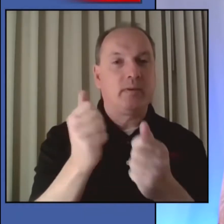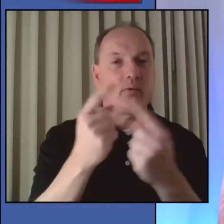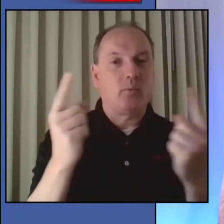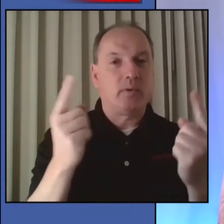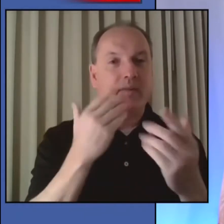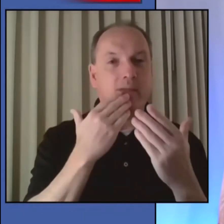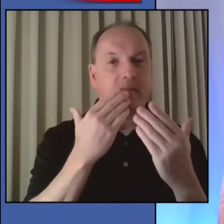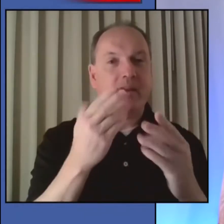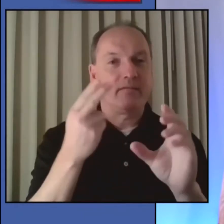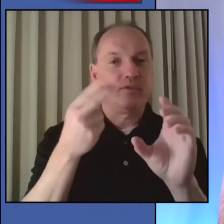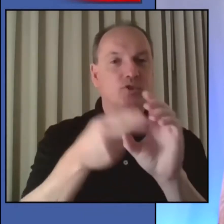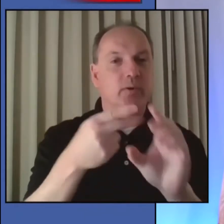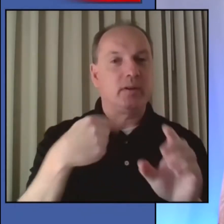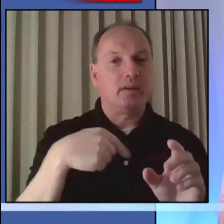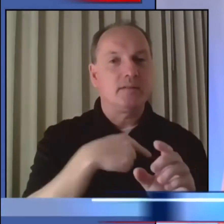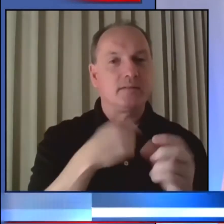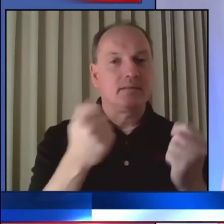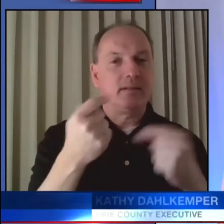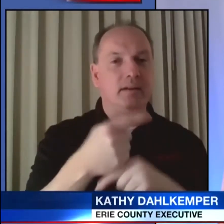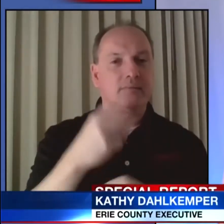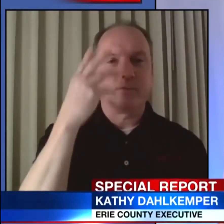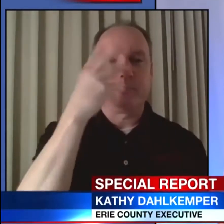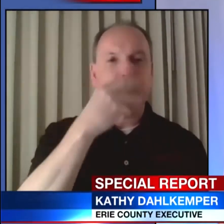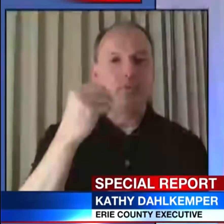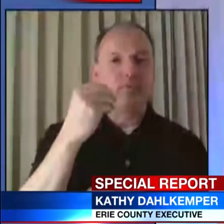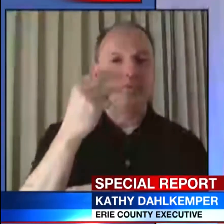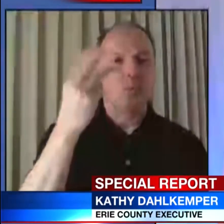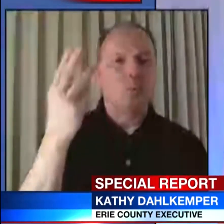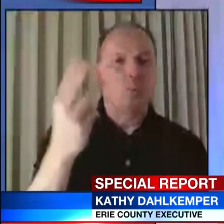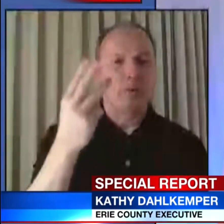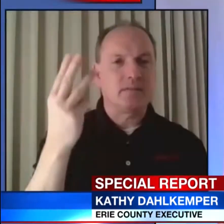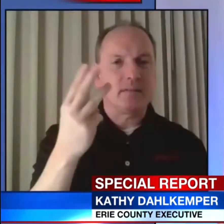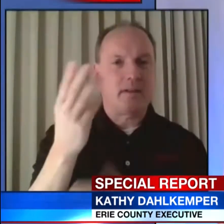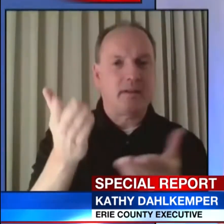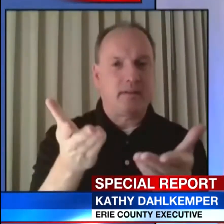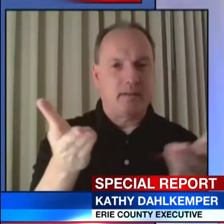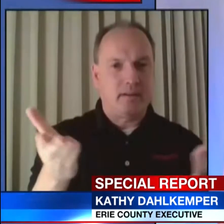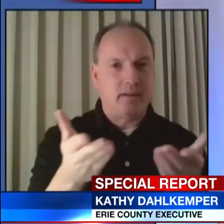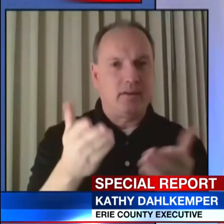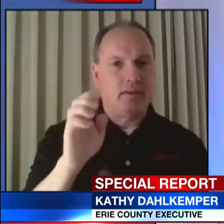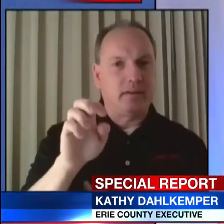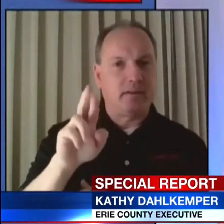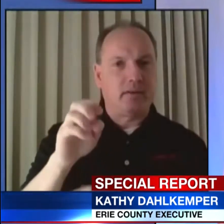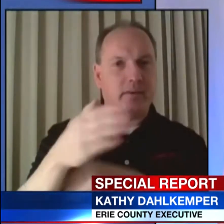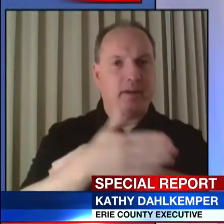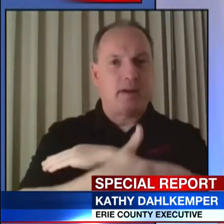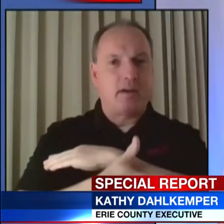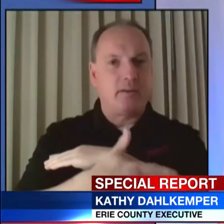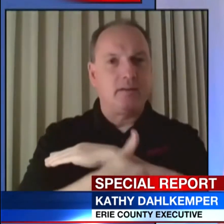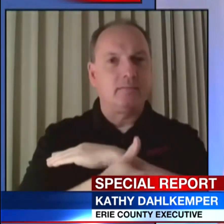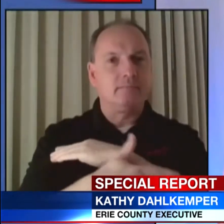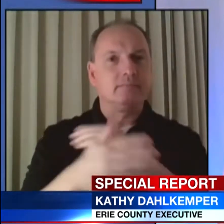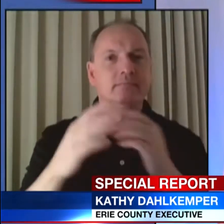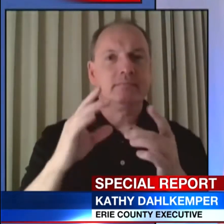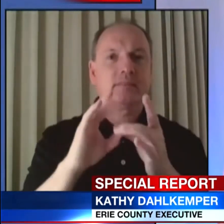DAHLKEMPER IS STANDING BY THIS WEEK. GOOD AFTERNOON, EVERYONE. THANK YOU FOR JOINING US ON